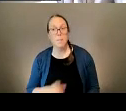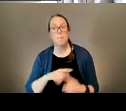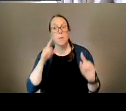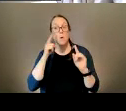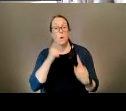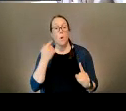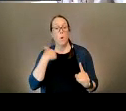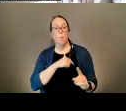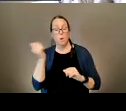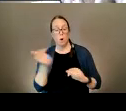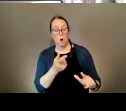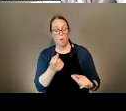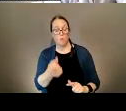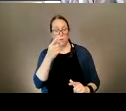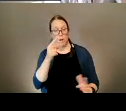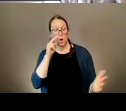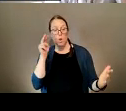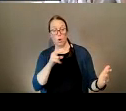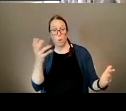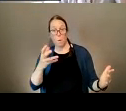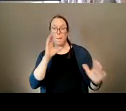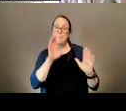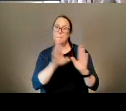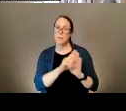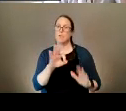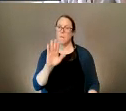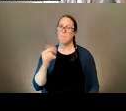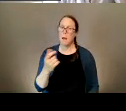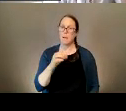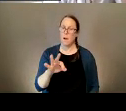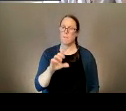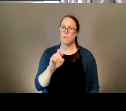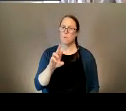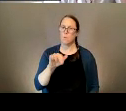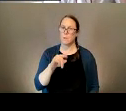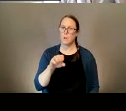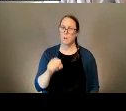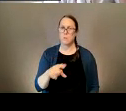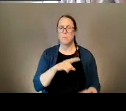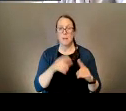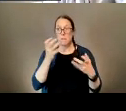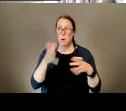at a picture of a bag of Doritos. And if you wanna break down the logo, the font, the, the colors,